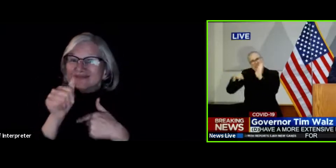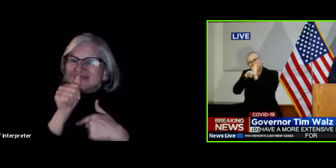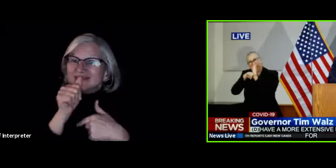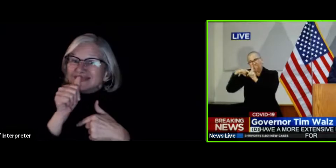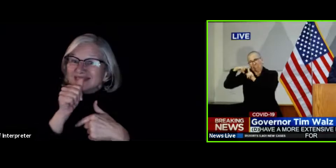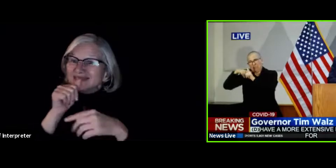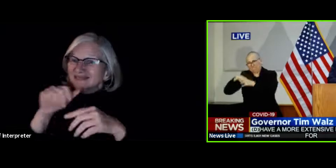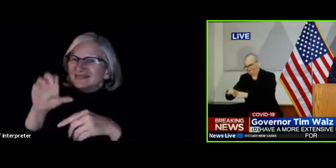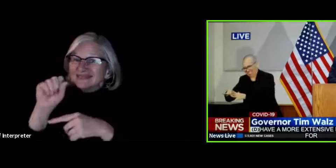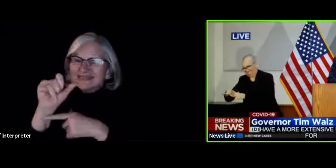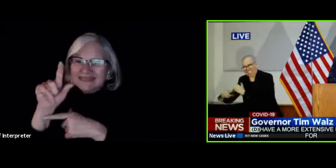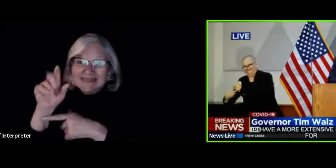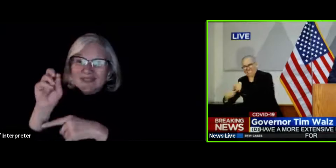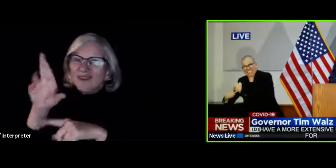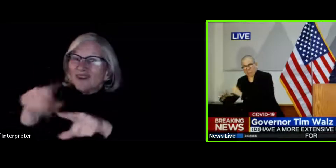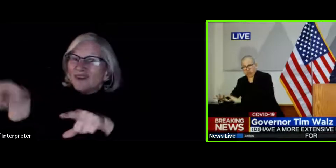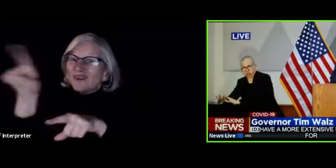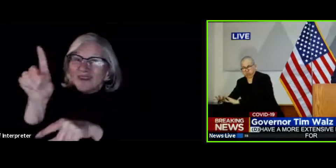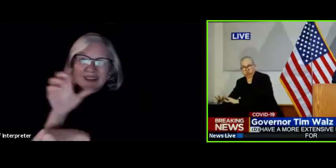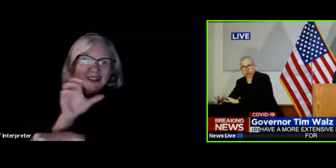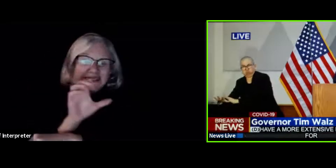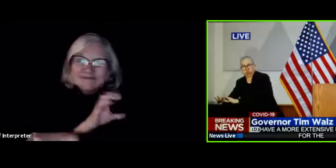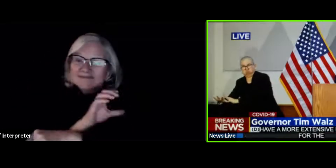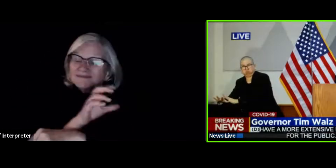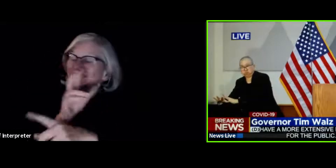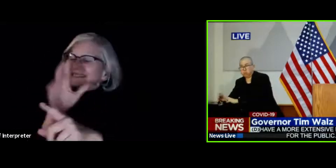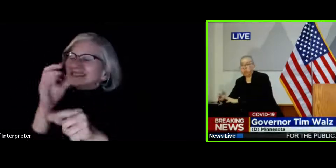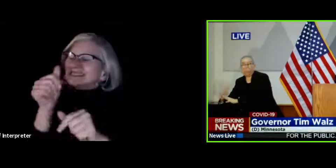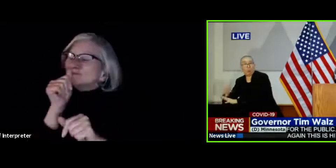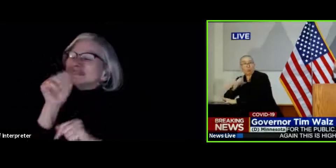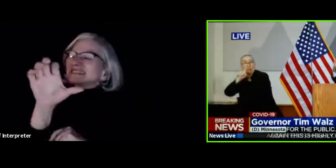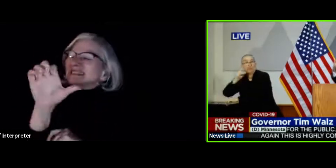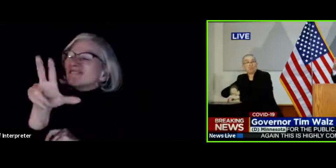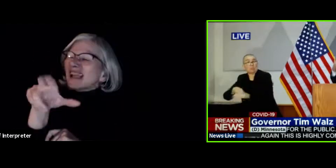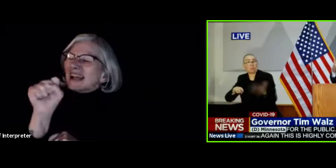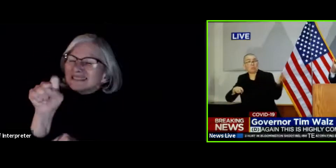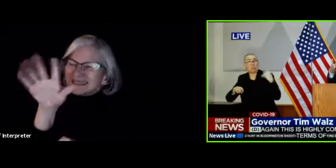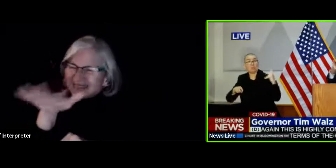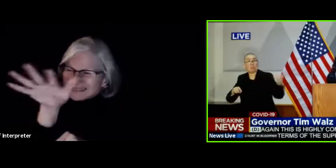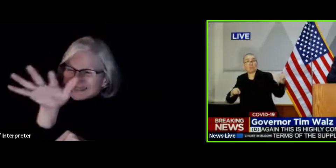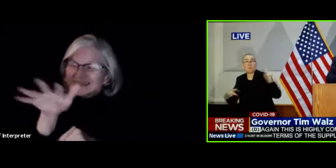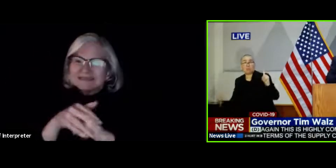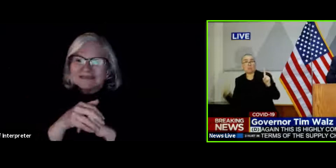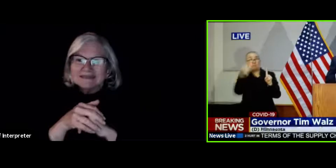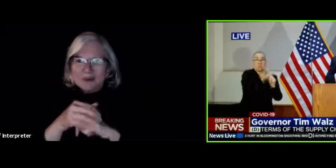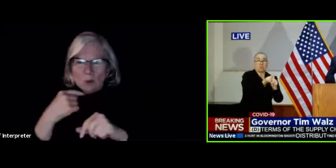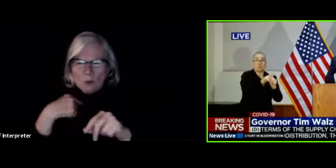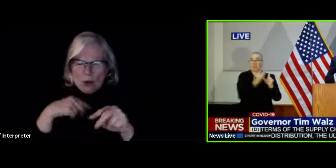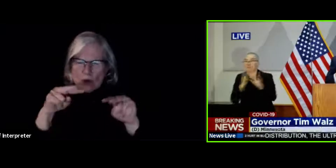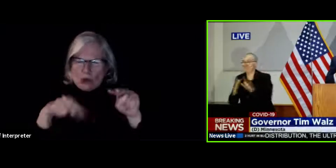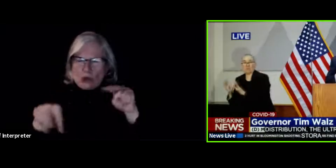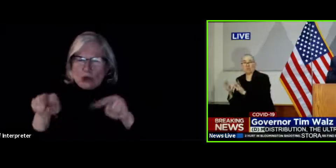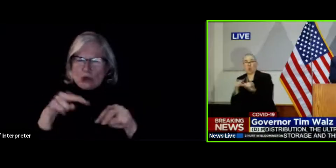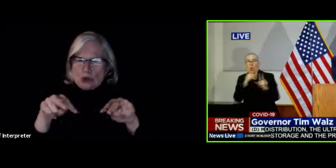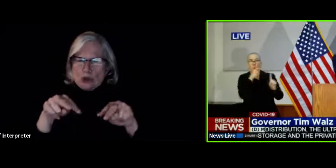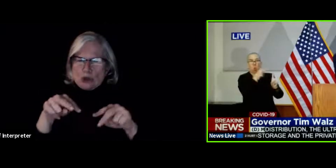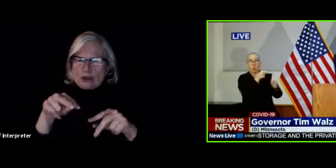AS I SAID, WE'VE UPSTATED AND ARE PREPARING FOR THE DATA CRUNCH THAT WILL COME WITH THIS TO MAKE SURE PEOPLE ARE GETTING NOTED, WHAT